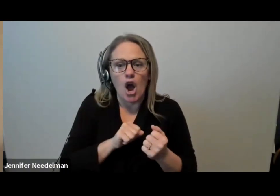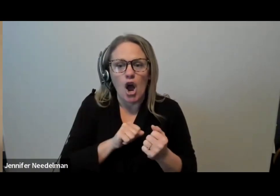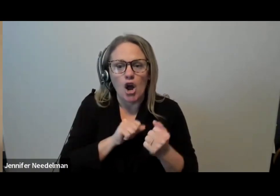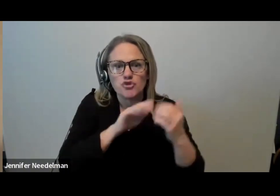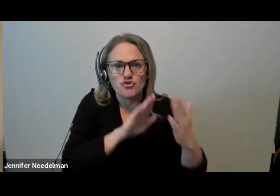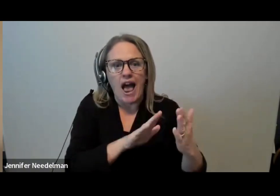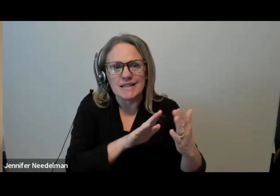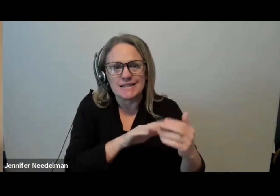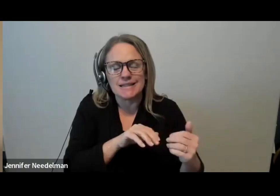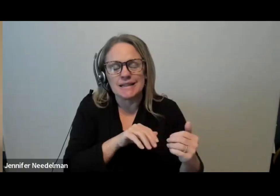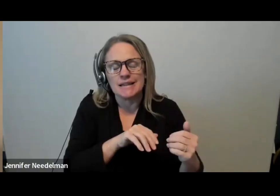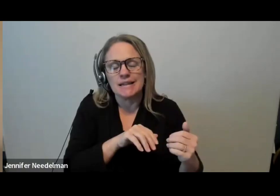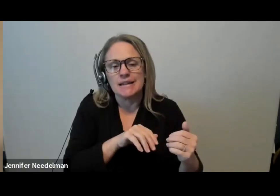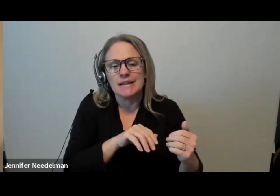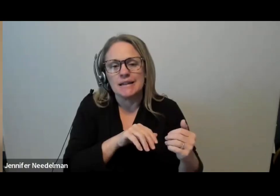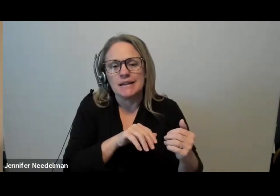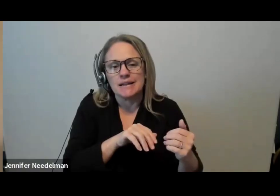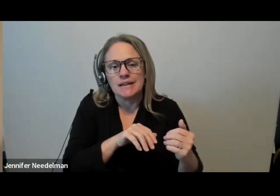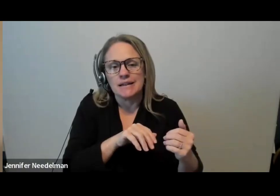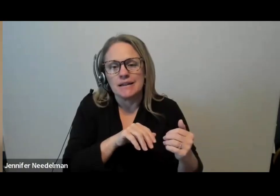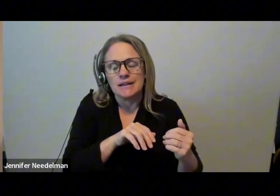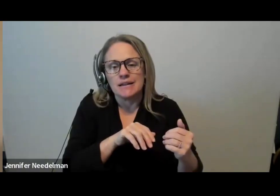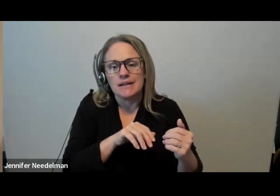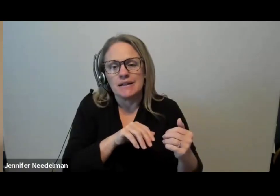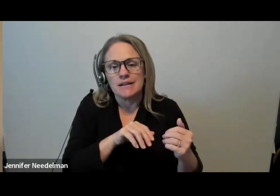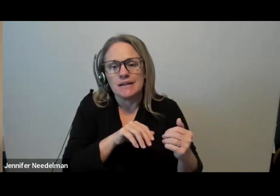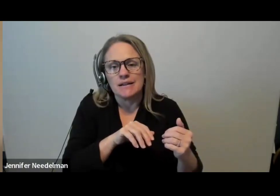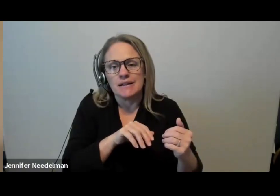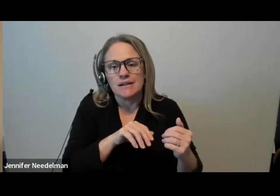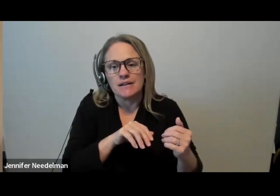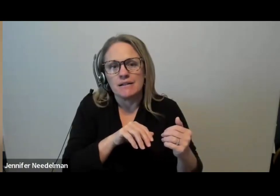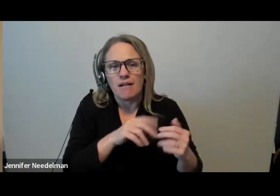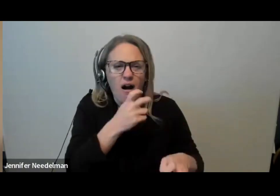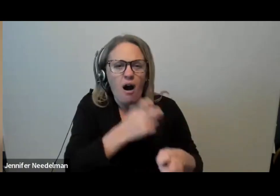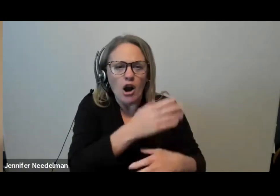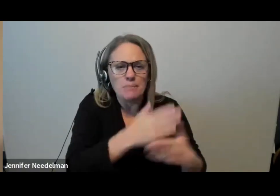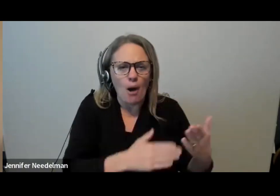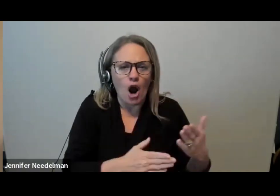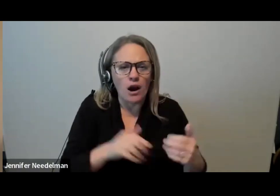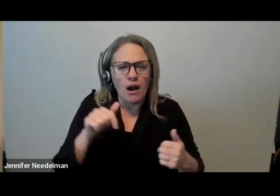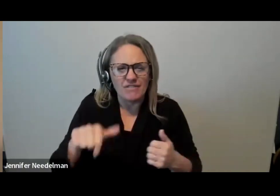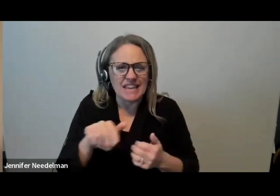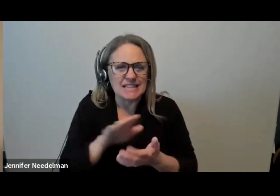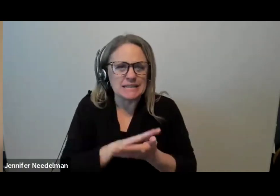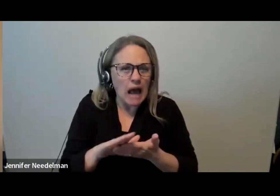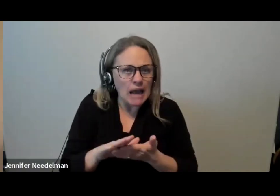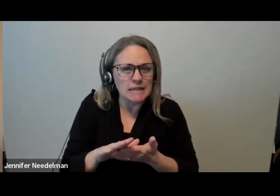that Jordan shared was prohibitive about some of these really nice mainstream brand name